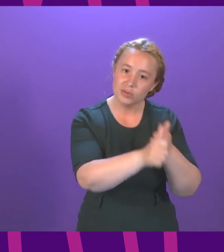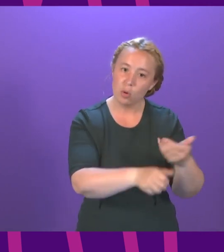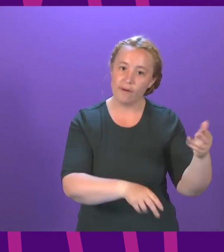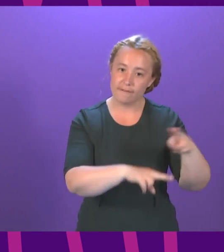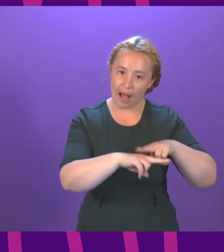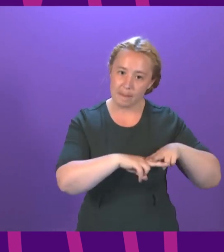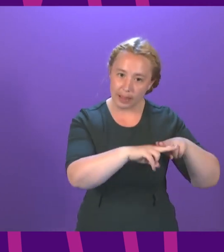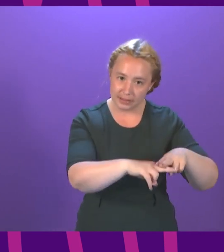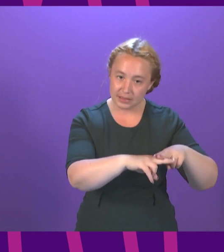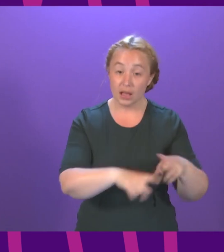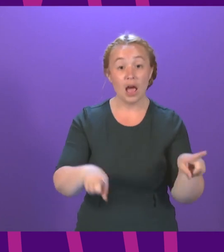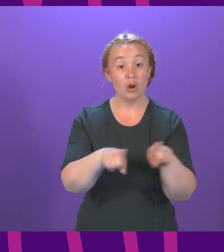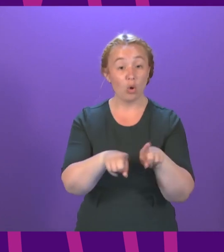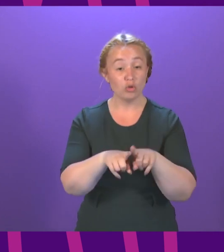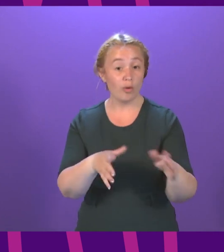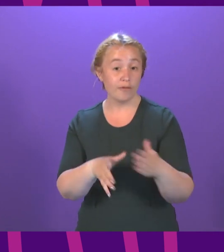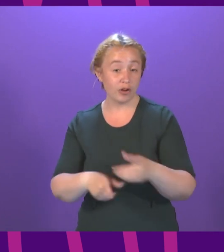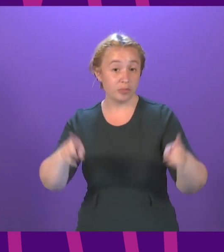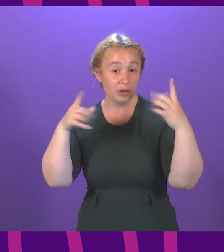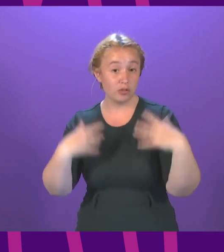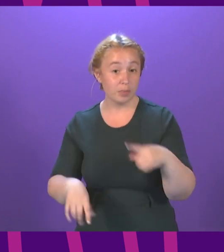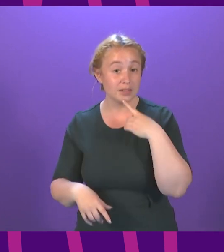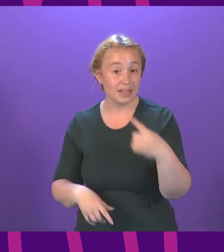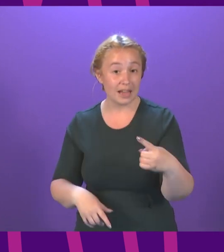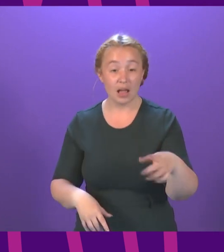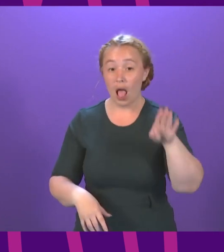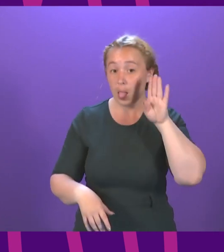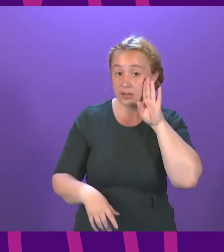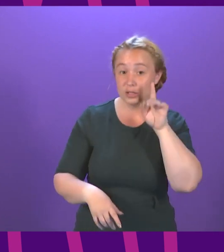The First Minister rightly said in her statement that we should listen to the WHO, but she needs